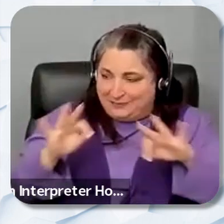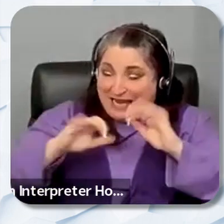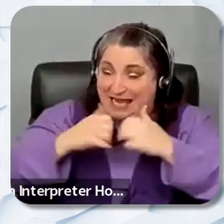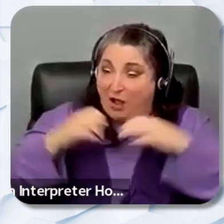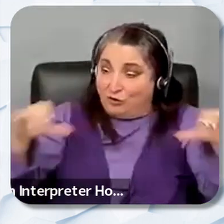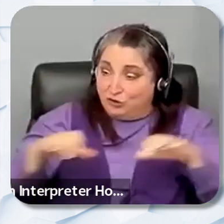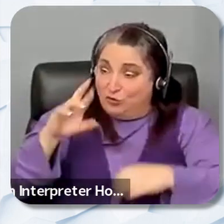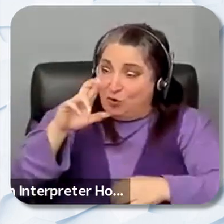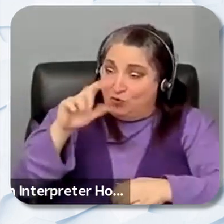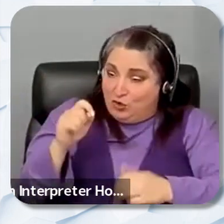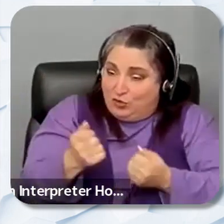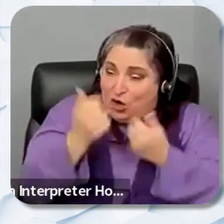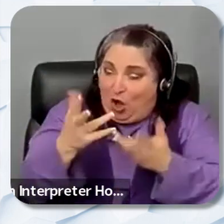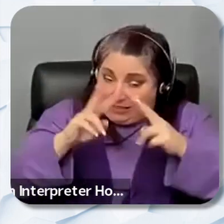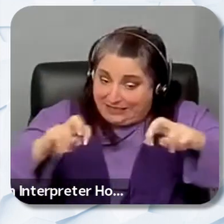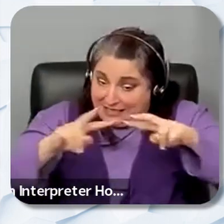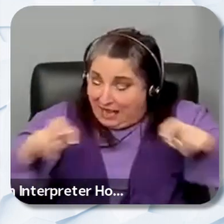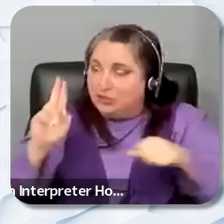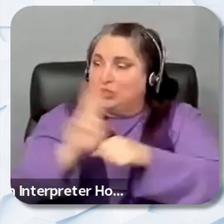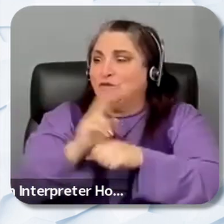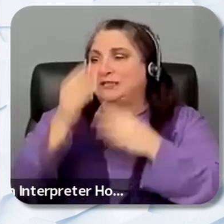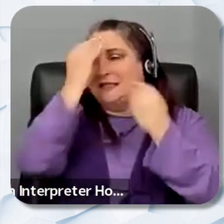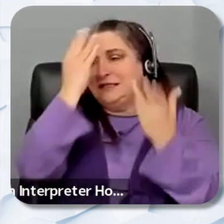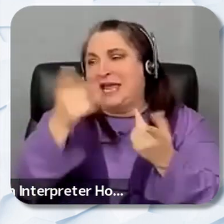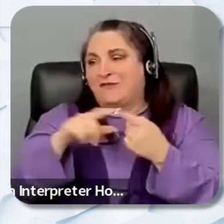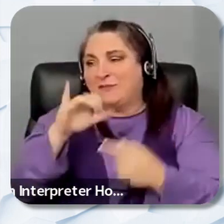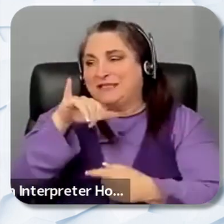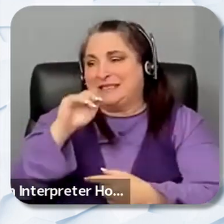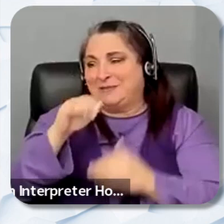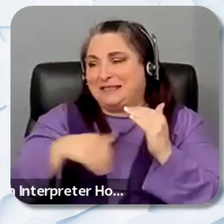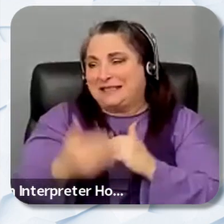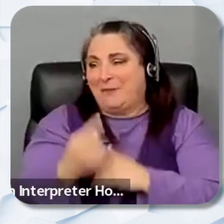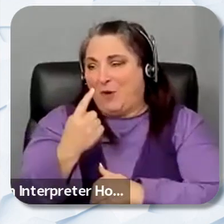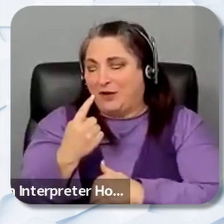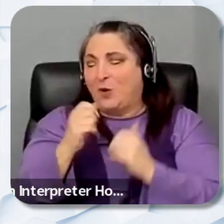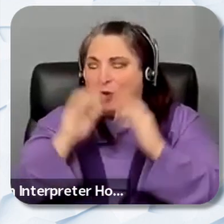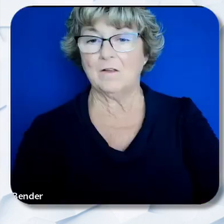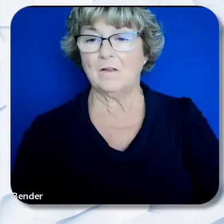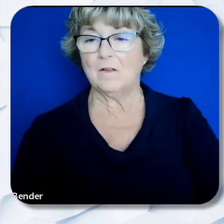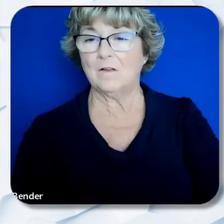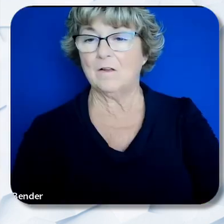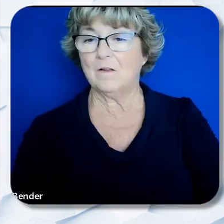root cost analysis, using the data from CIM Step 1 with a focus of identifying problem